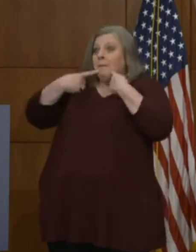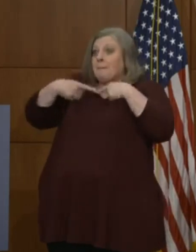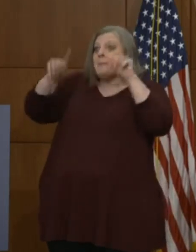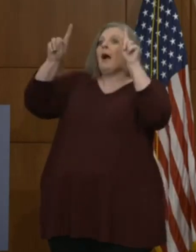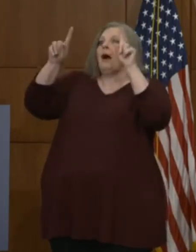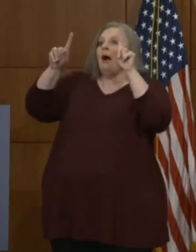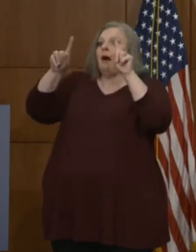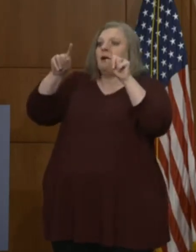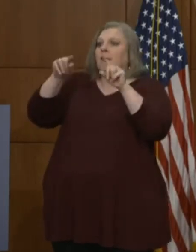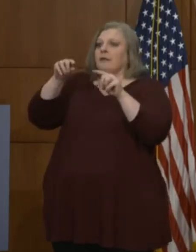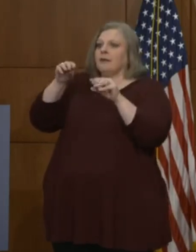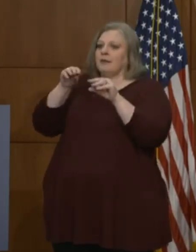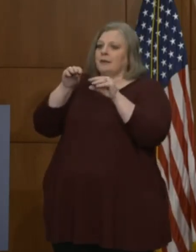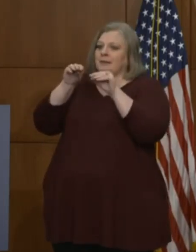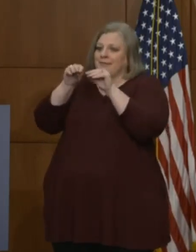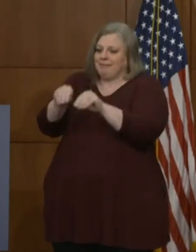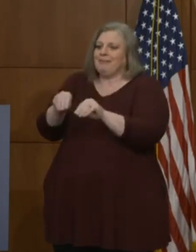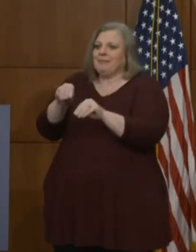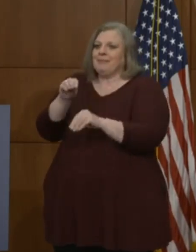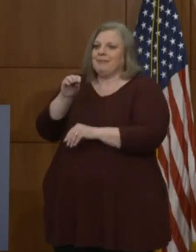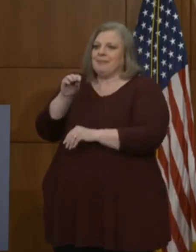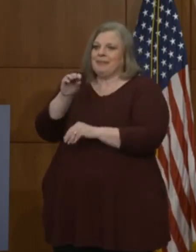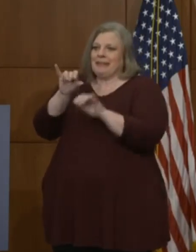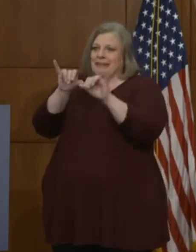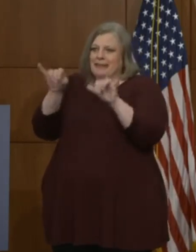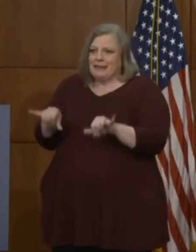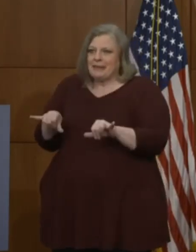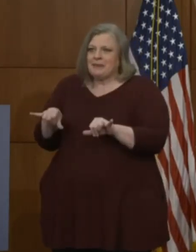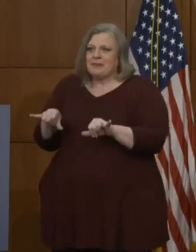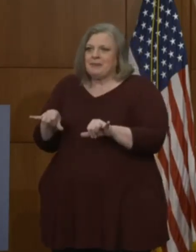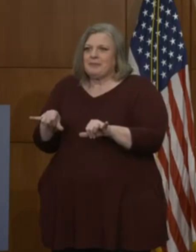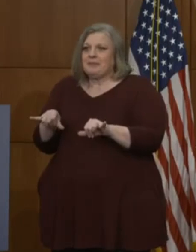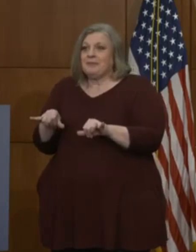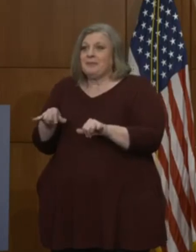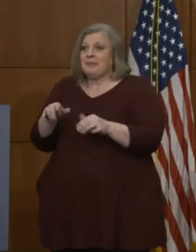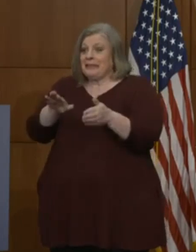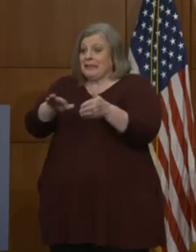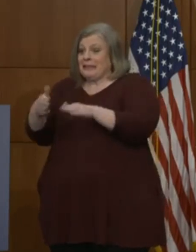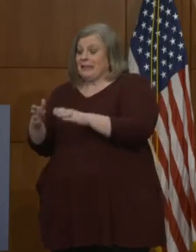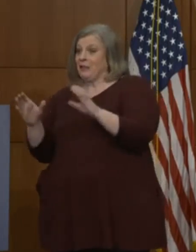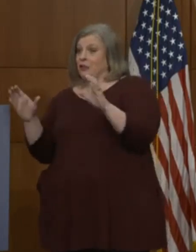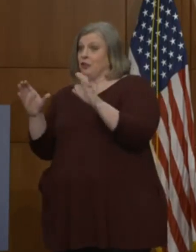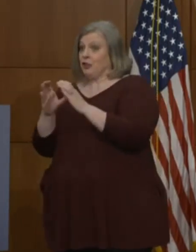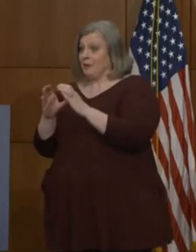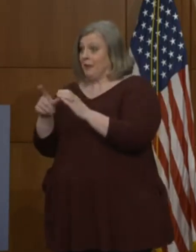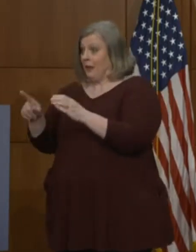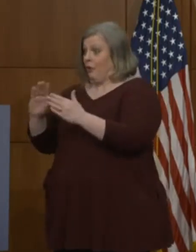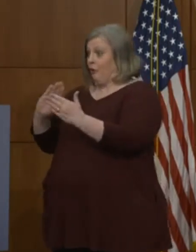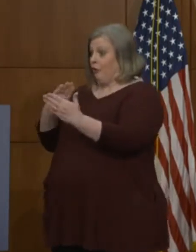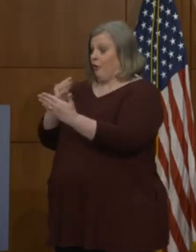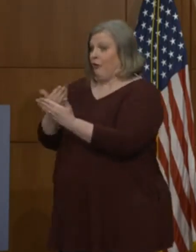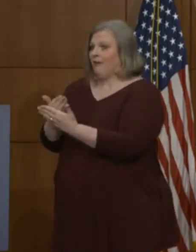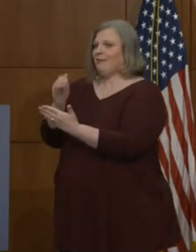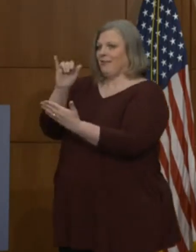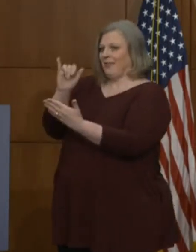THAT. INFORMATION WAS FINALLY BEING ENTERED FOR EXAMPLE INTO BEING ENTERED FOR EXAMPLE INTO THE DATABASE OR DEATH THE DATABASE OR DEATH CERTIFICATES ARRIVED AND THEN CERTIFICATES ARRIVED AND THEN THAT WAS ENTERED INTO THE